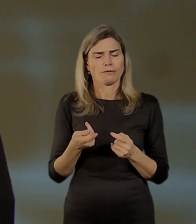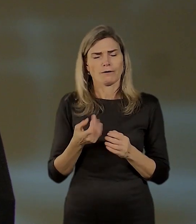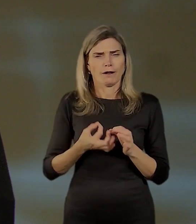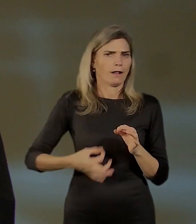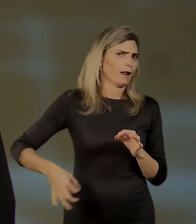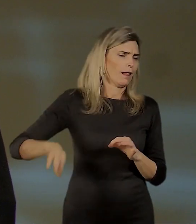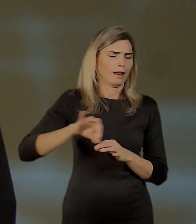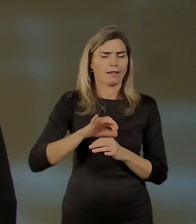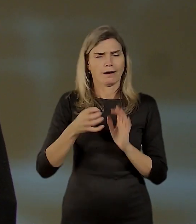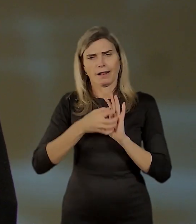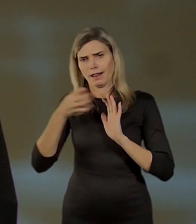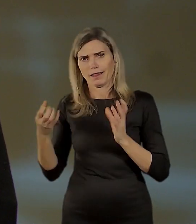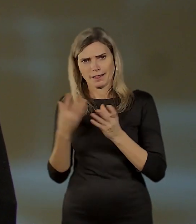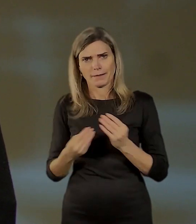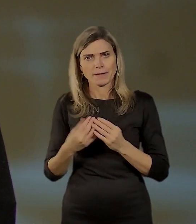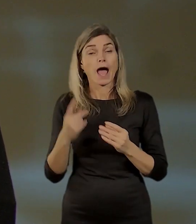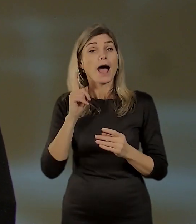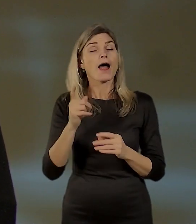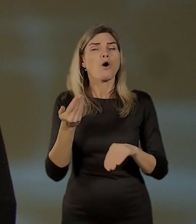for trends, whether it is photovoltaics or